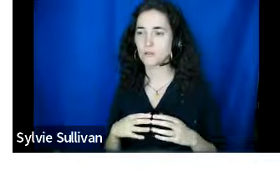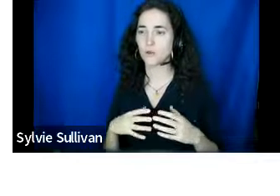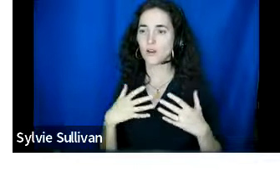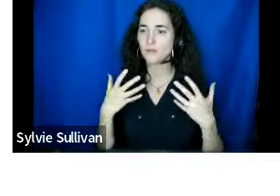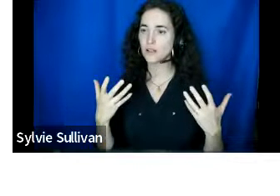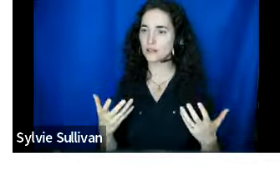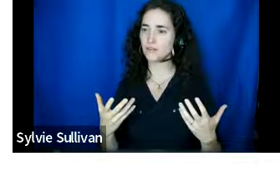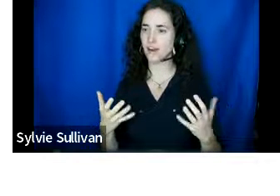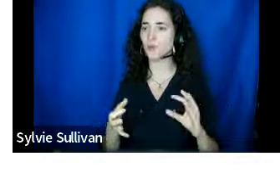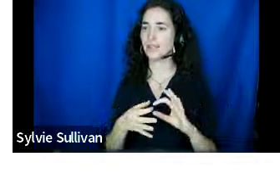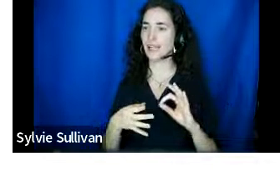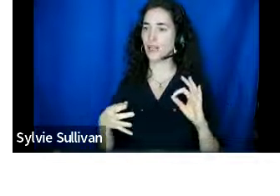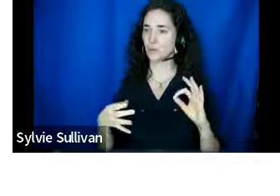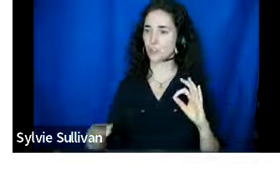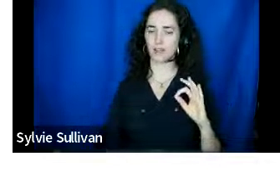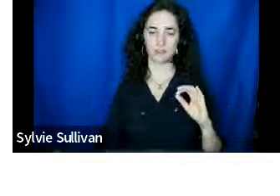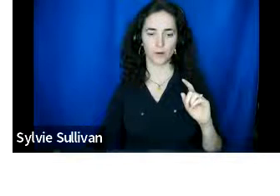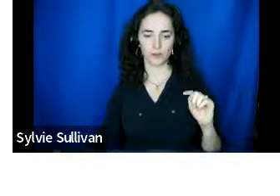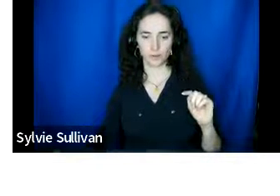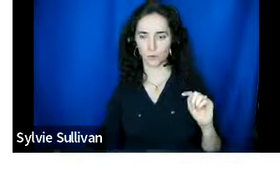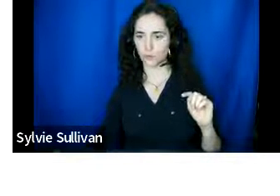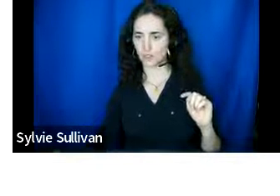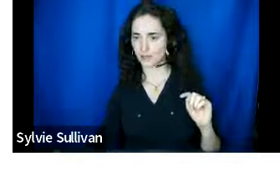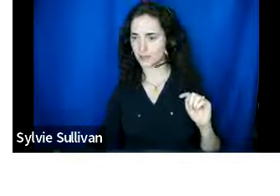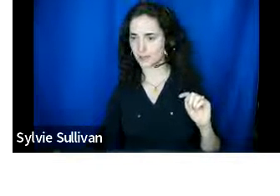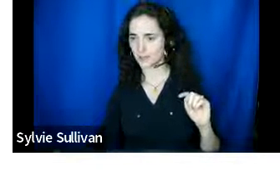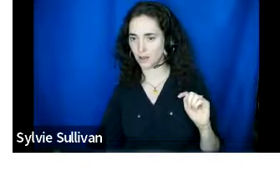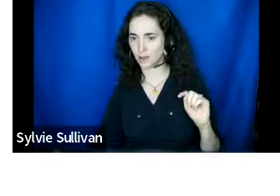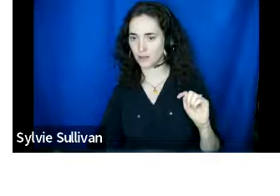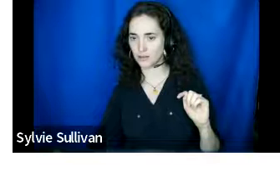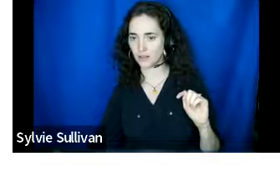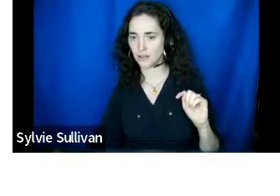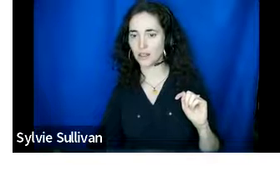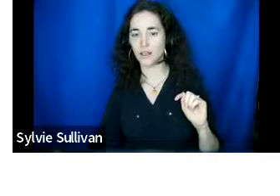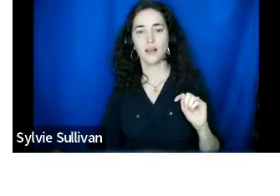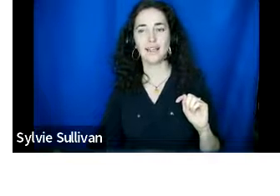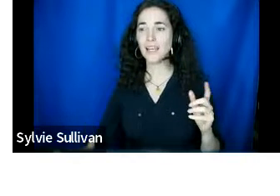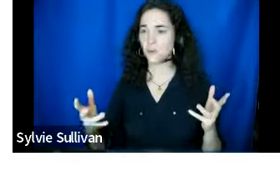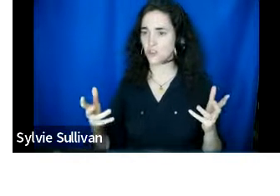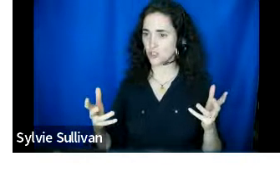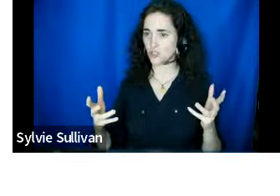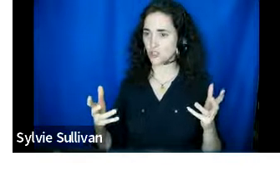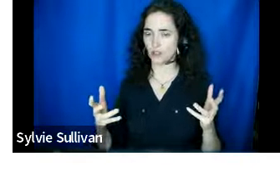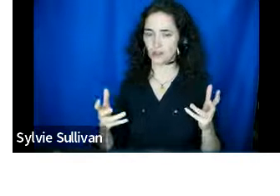So if we define what language is, let me move to the next slide.